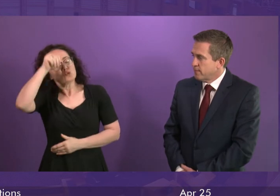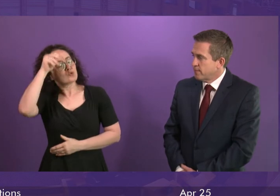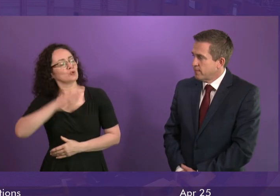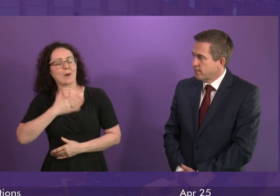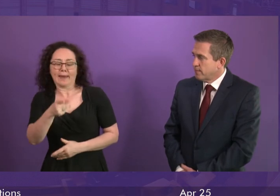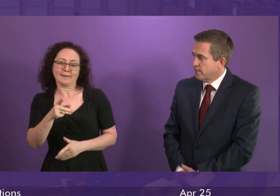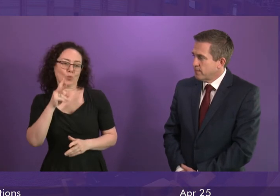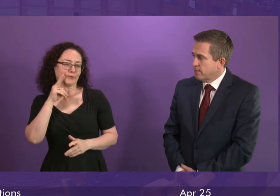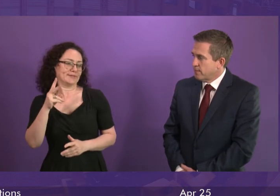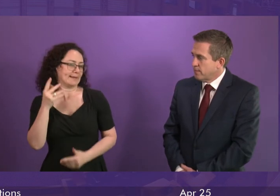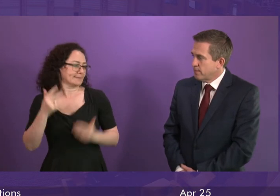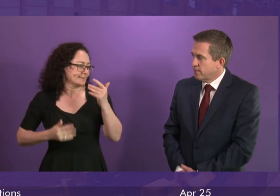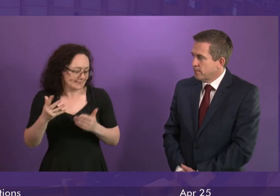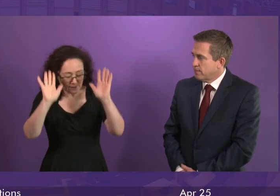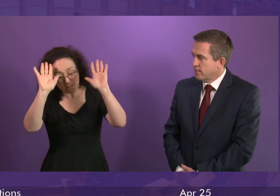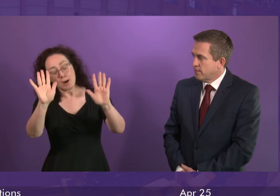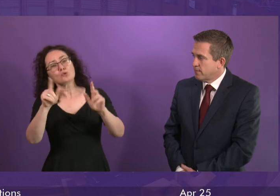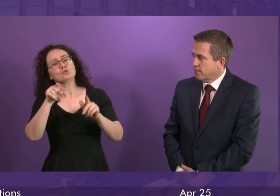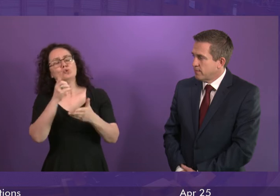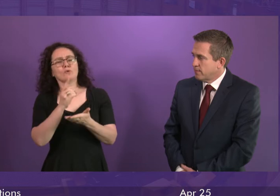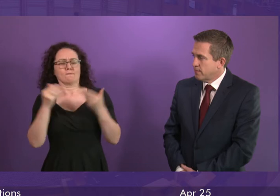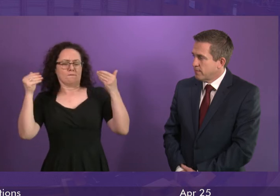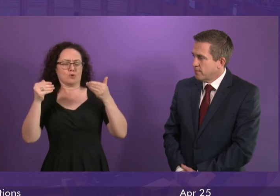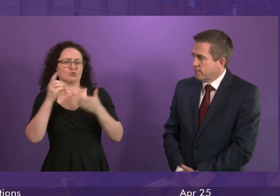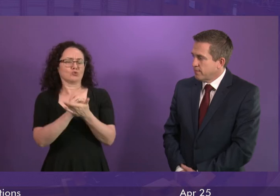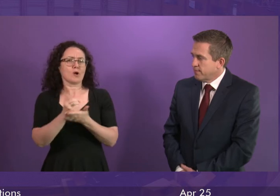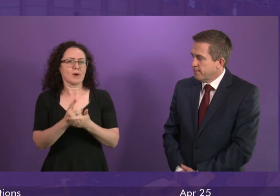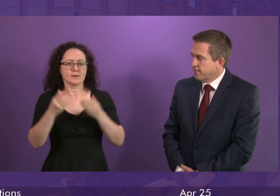He talks about breadth of education. Curriculum for excellence means that young people now